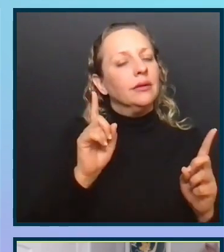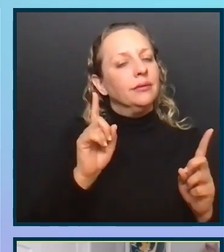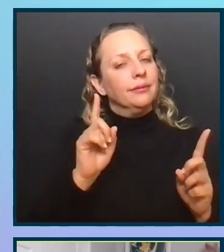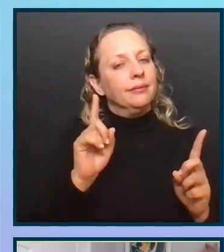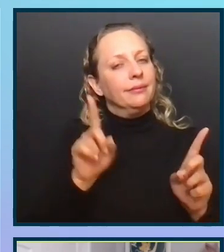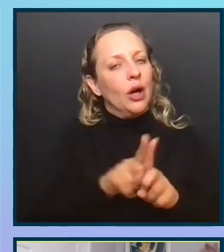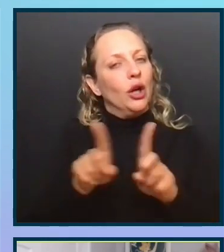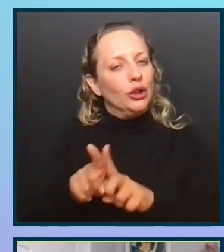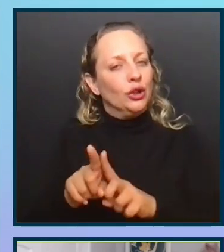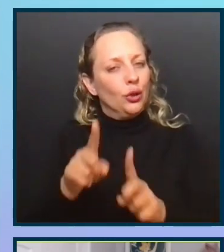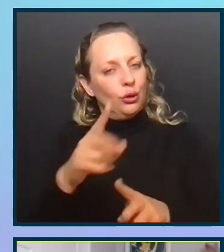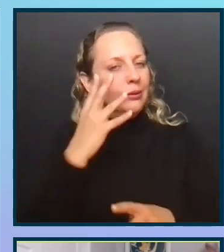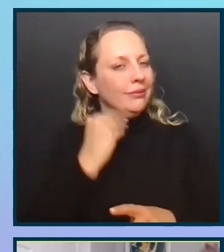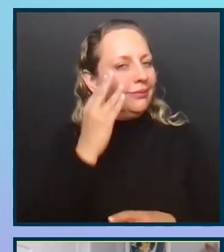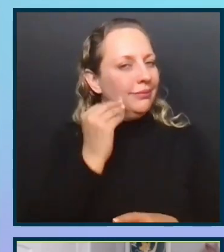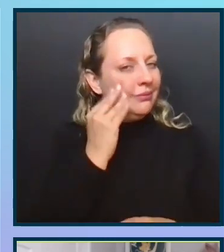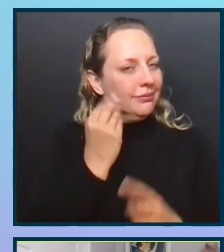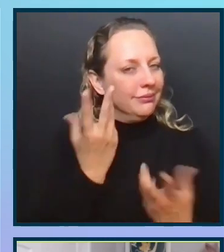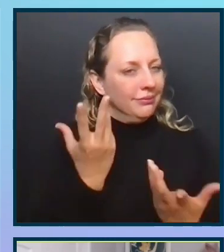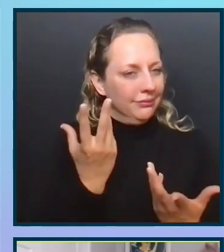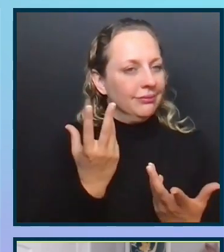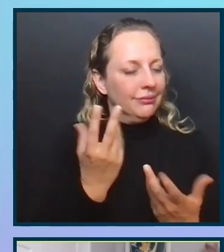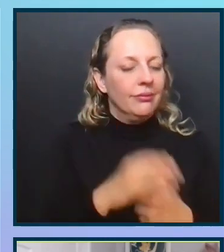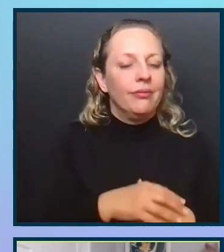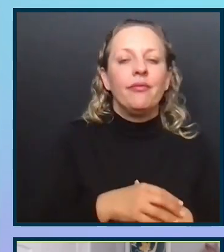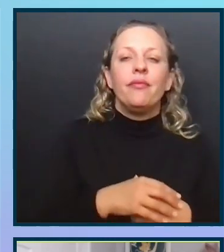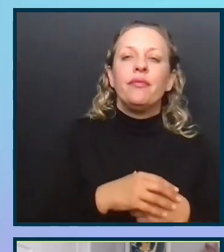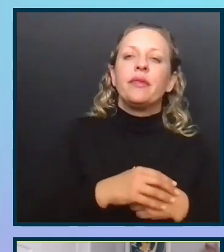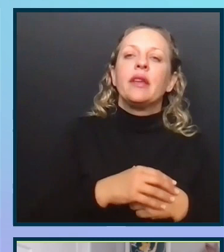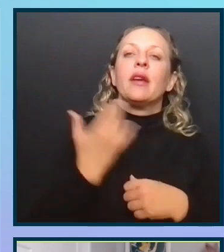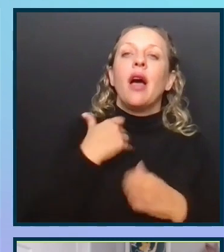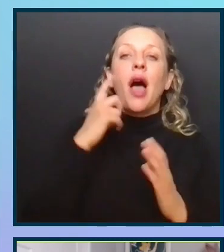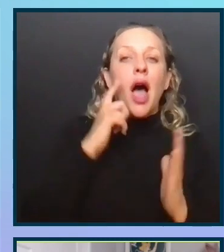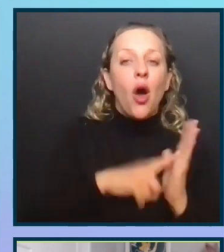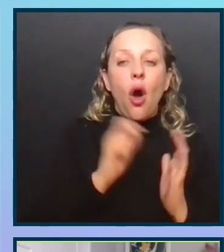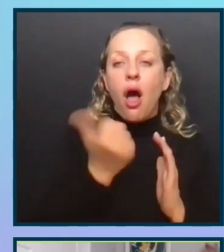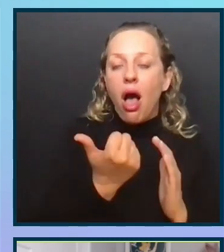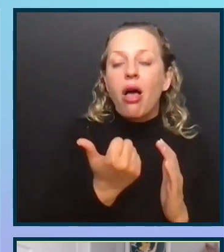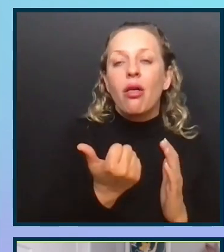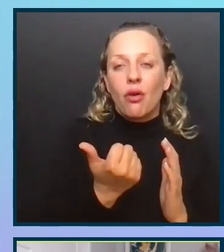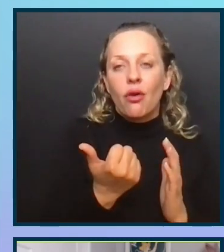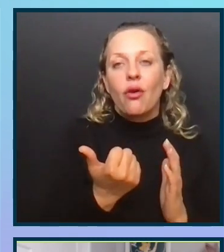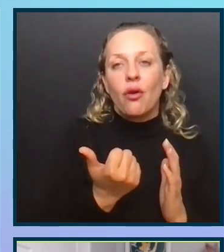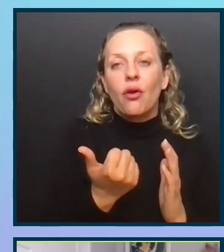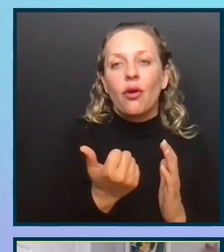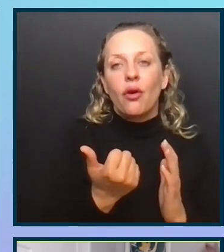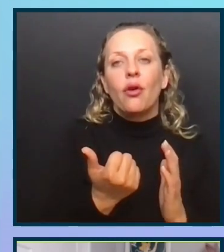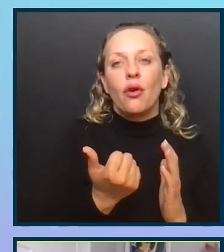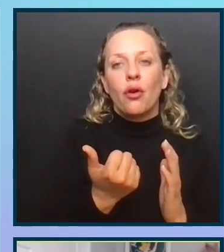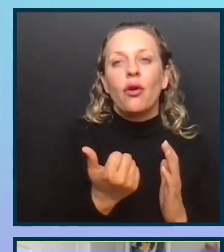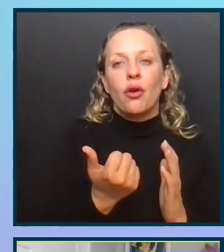But right now, these are the things I am noticing and that others who do similar work to me, notice as well.